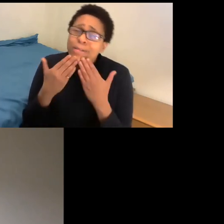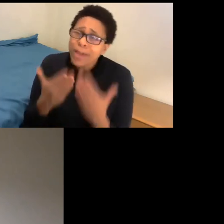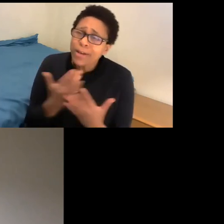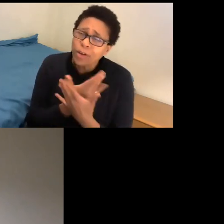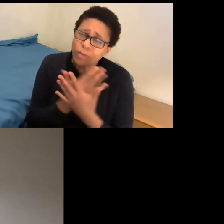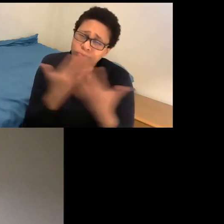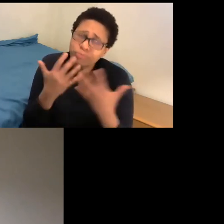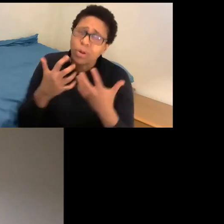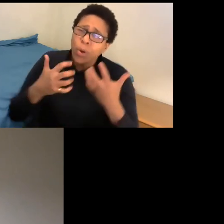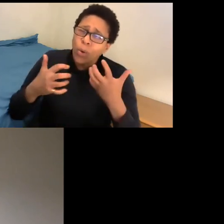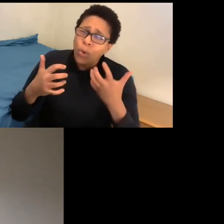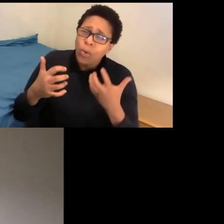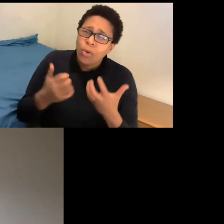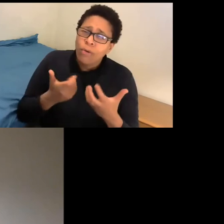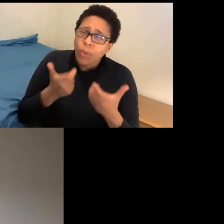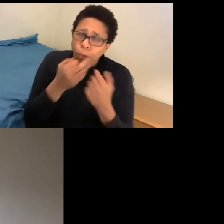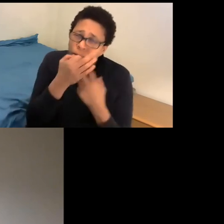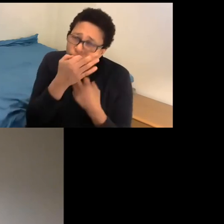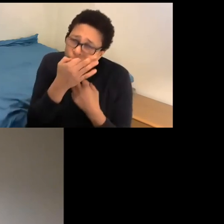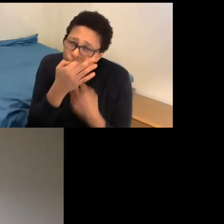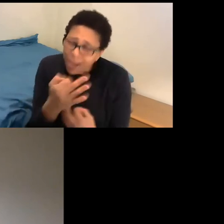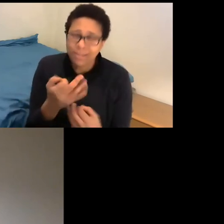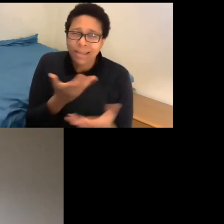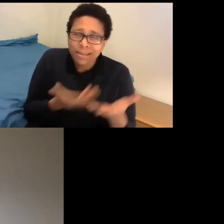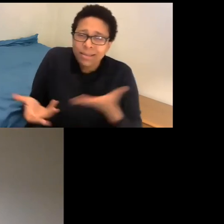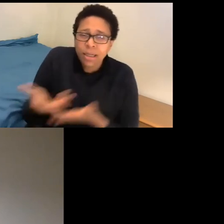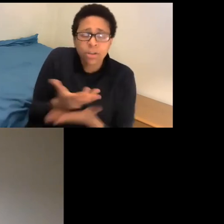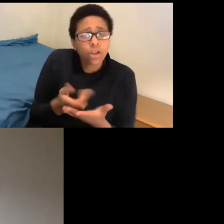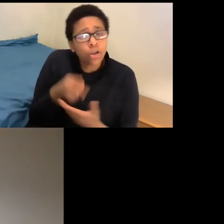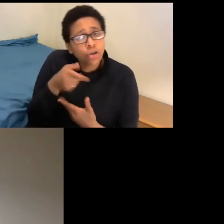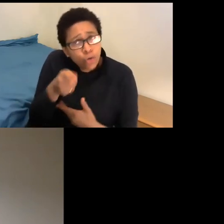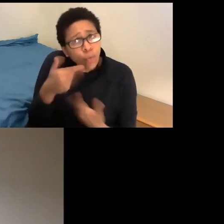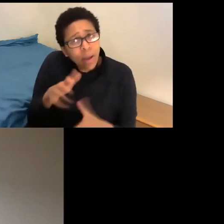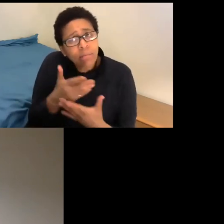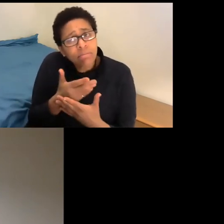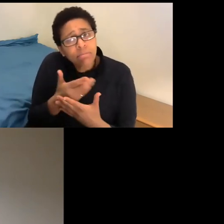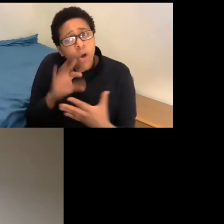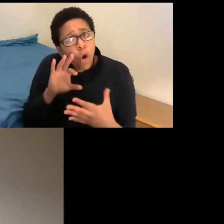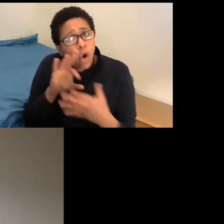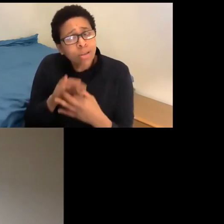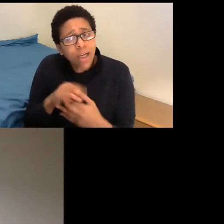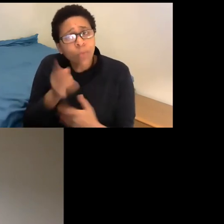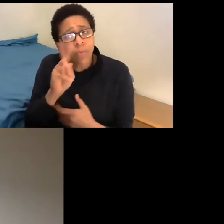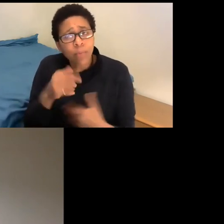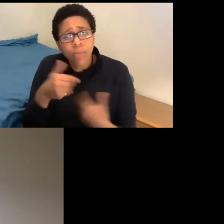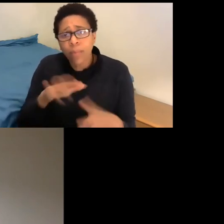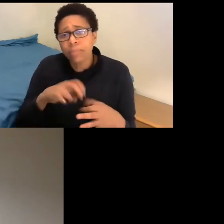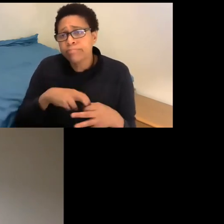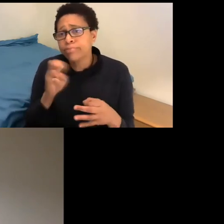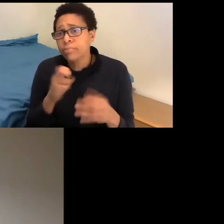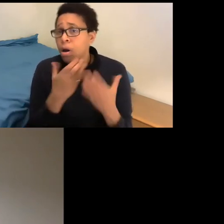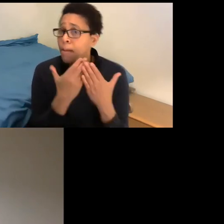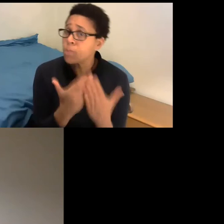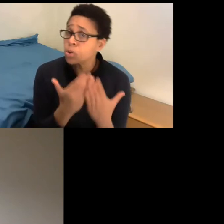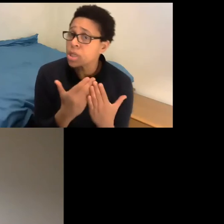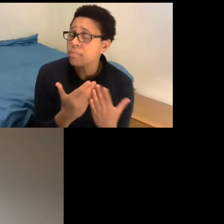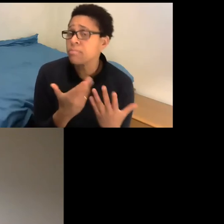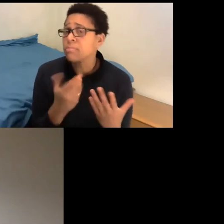ex Muslims who have chosen to leave their faith due to sexuality? And do you have any ideas or views on this? E.g. the